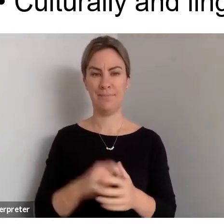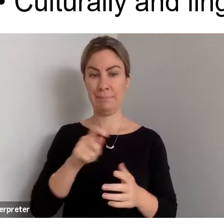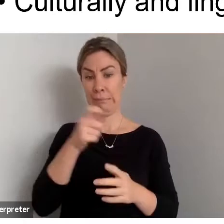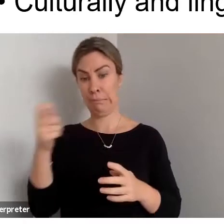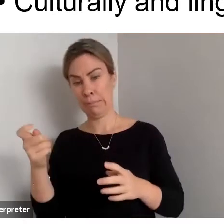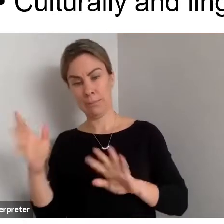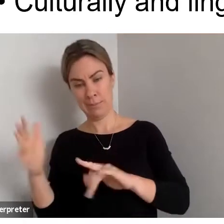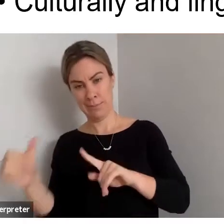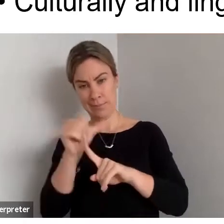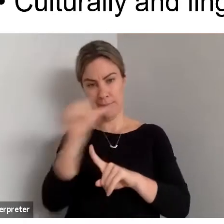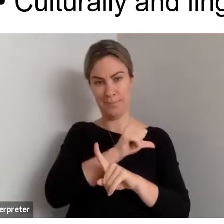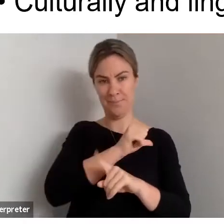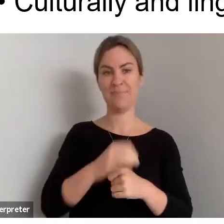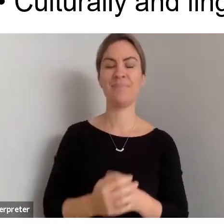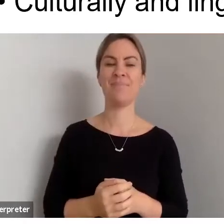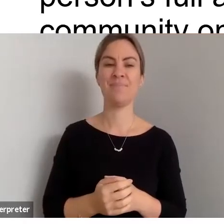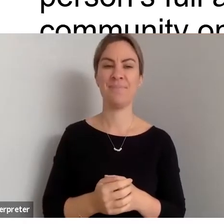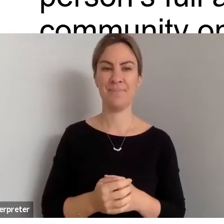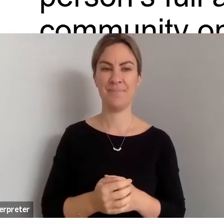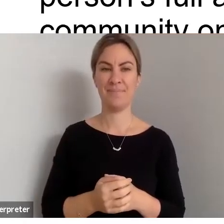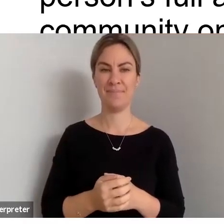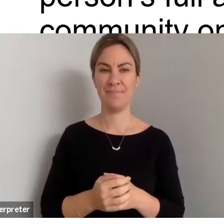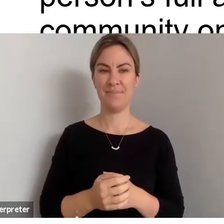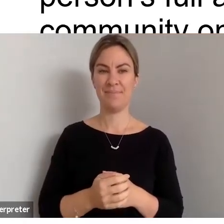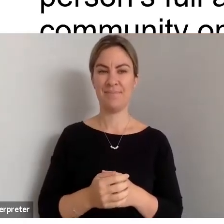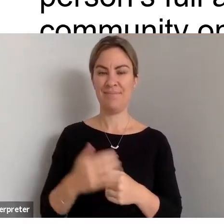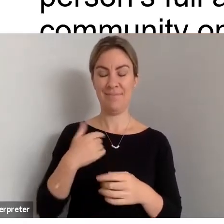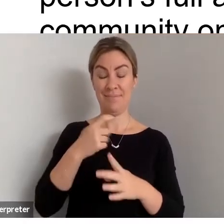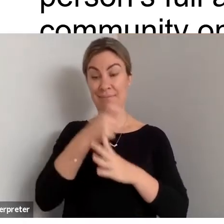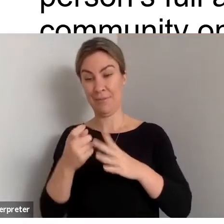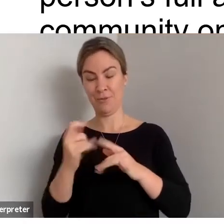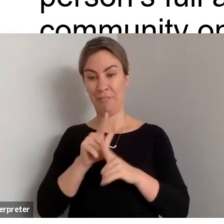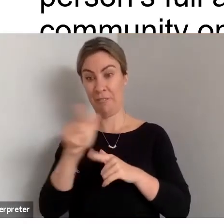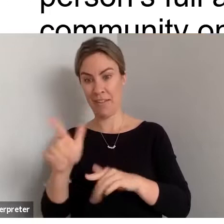I pulled up the wrong thing. Right, so…